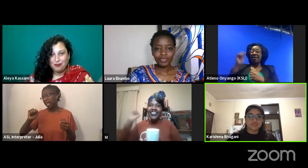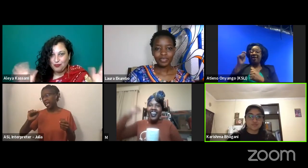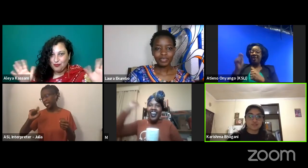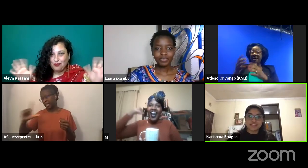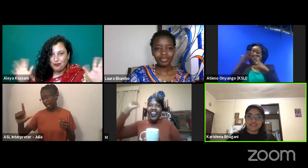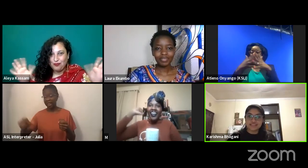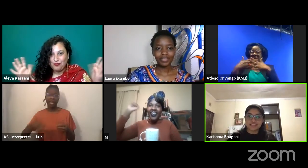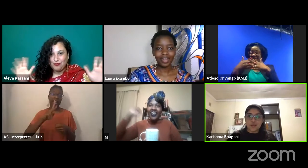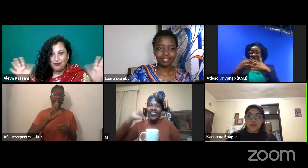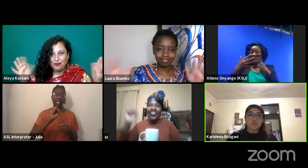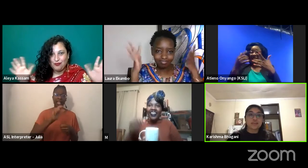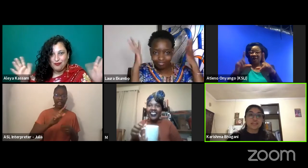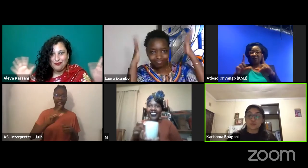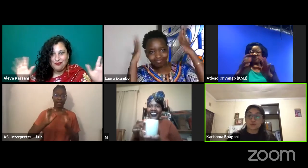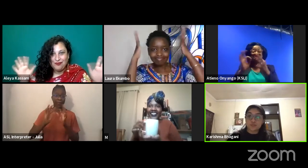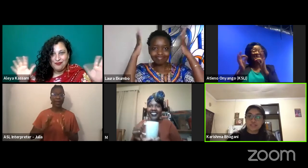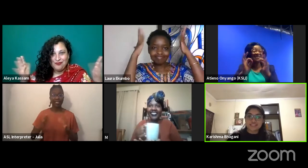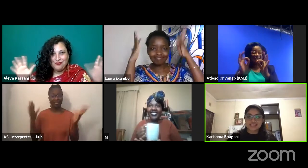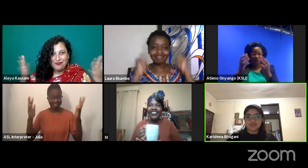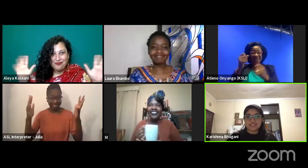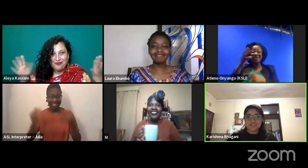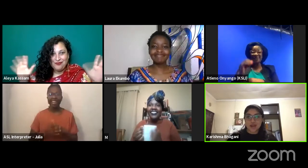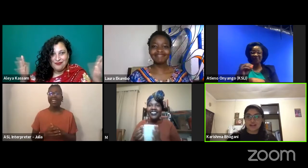So it really is breaking through the accessibility channels